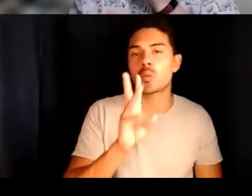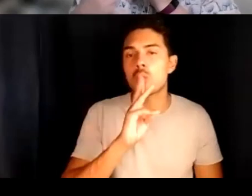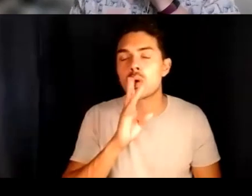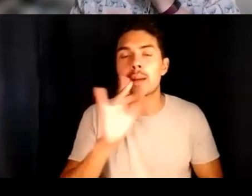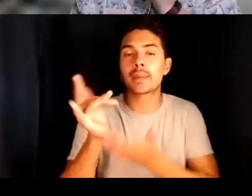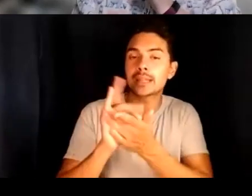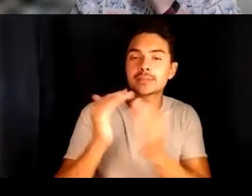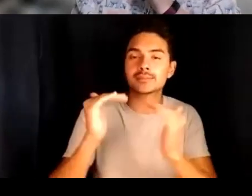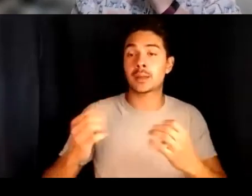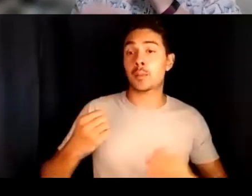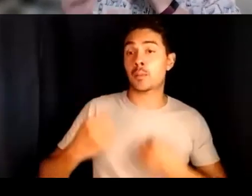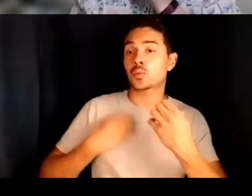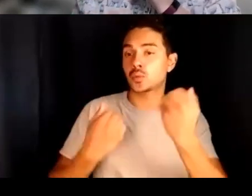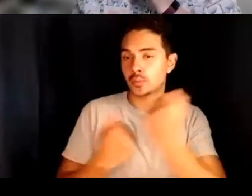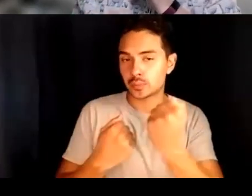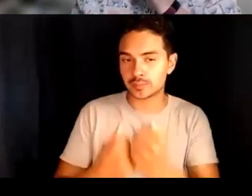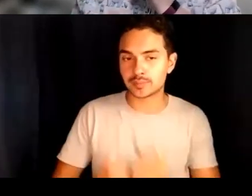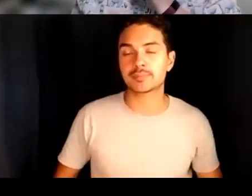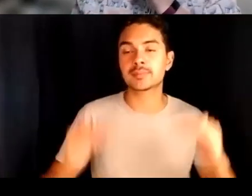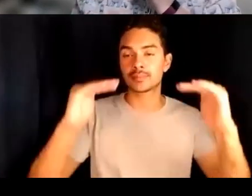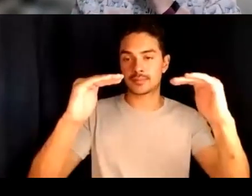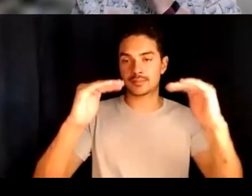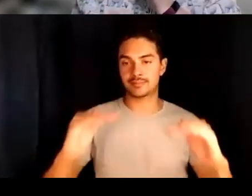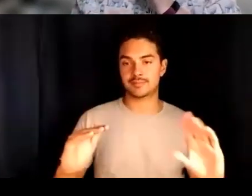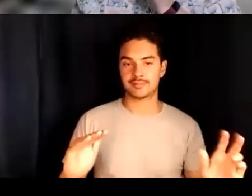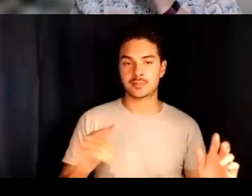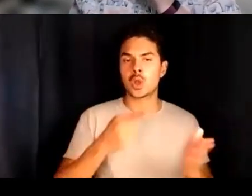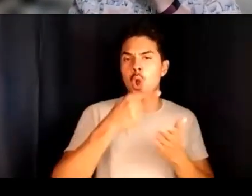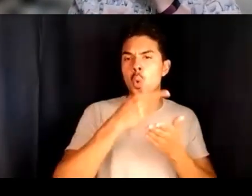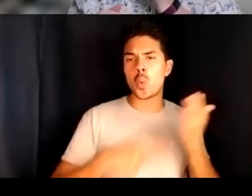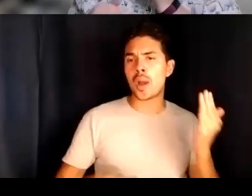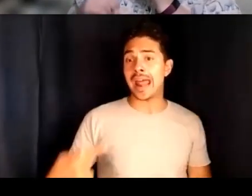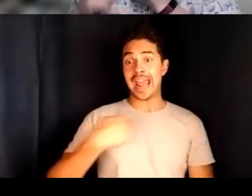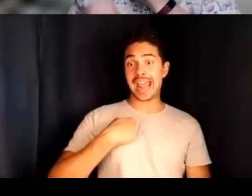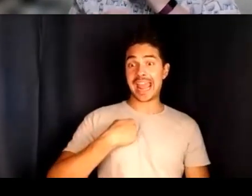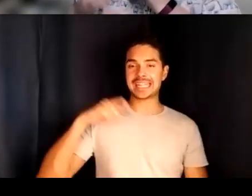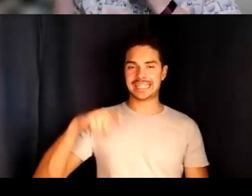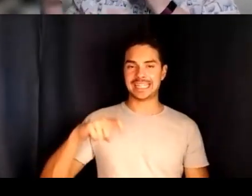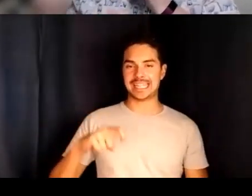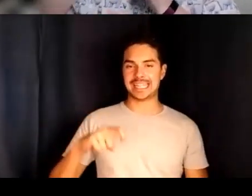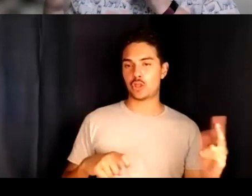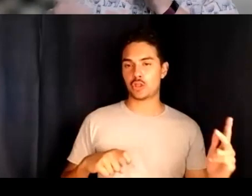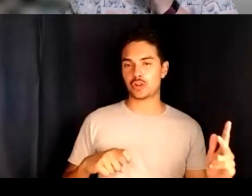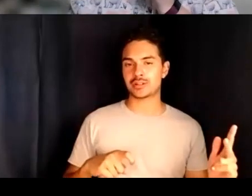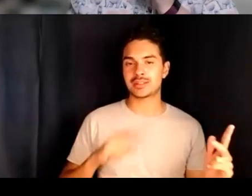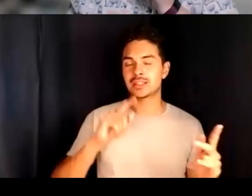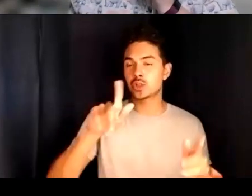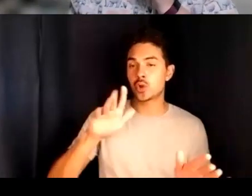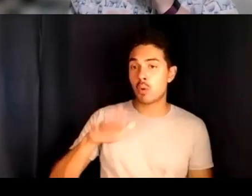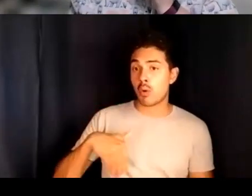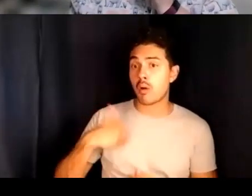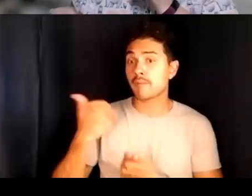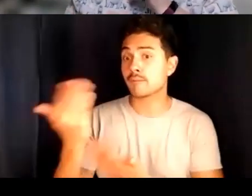And then what do you need? What are you able to offer and your role and, you know, with your current capacity,